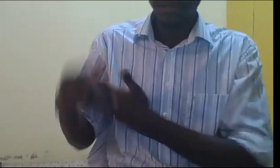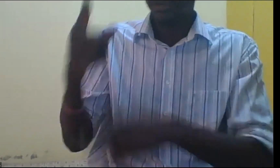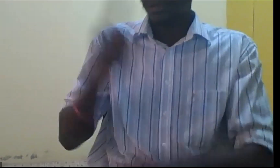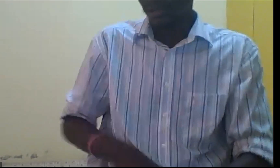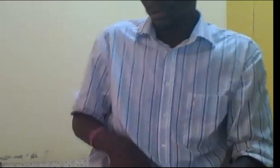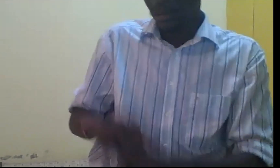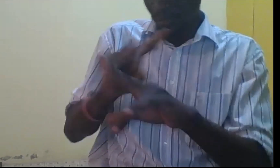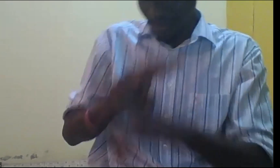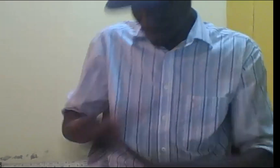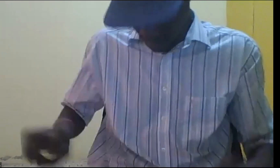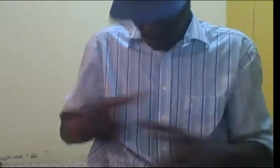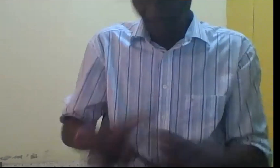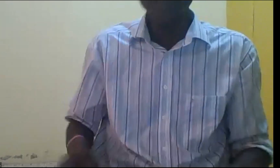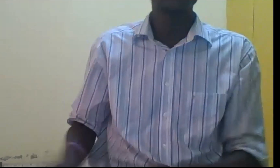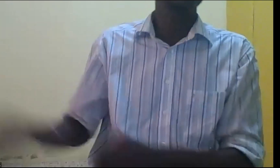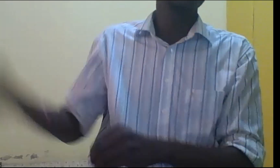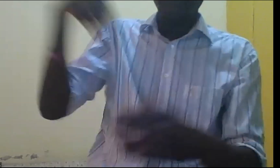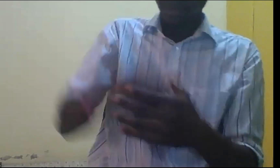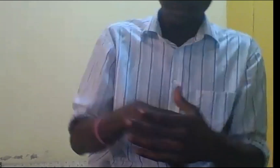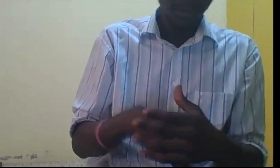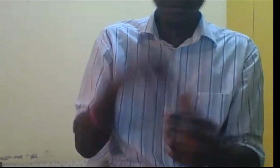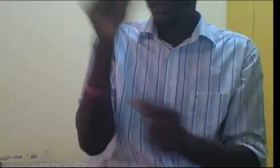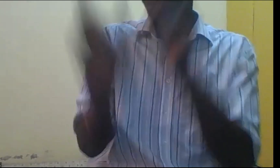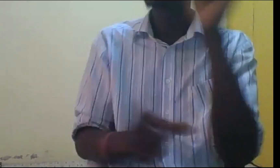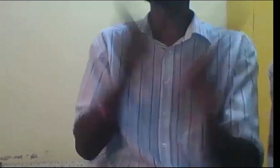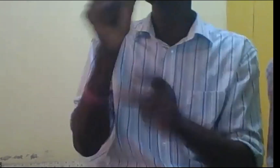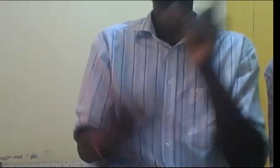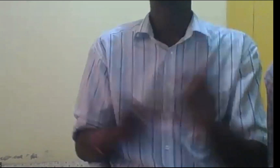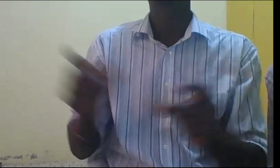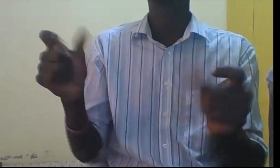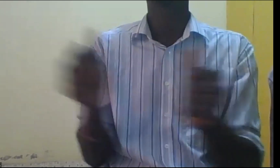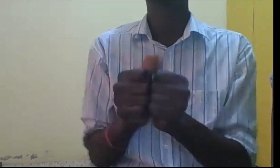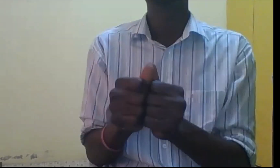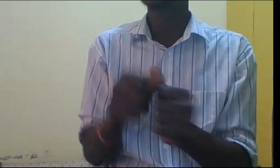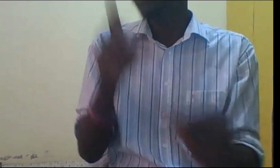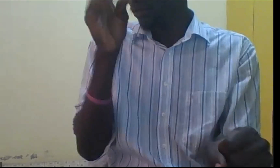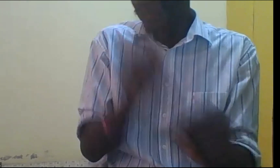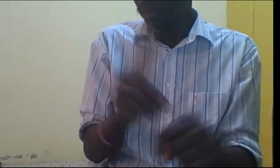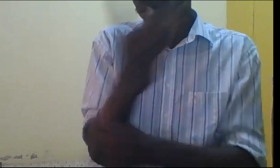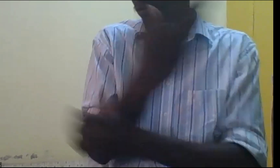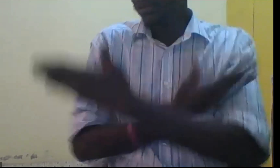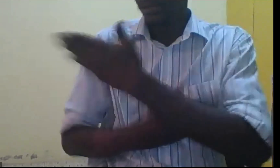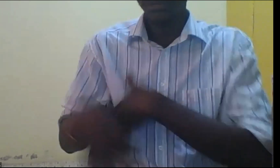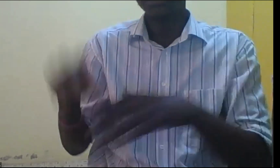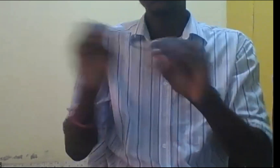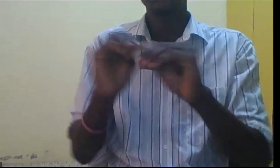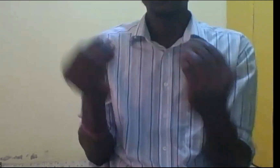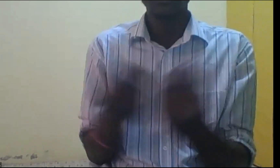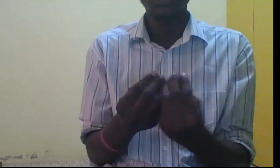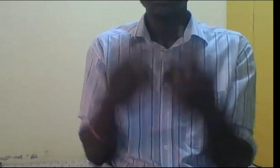So for me, the Cbs component is worse. At I think most organizations should really look at.